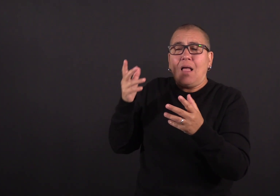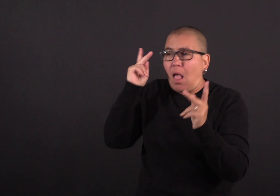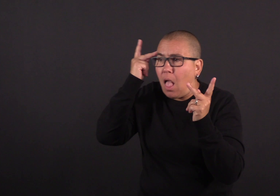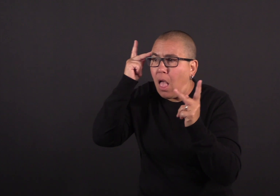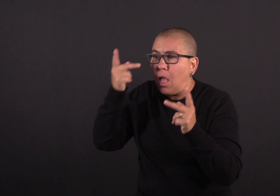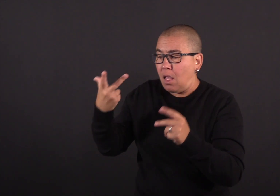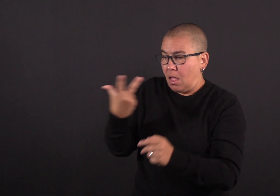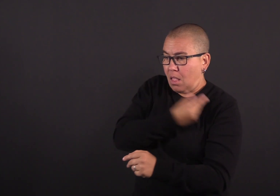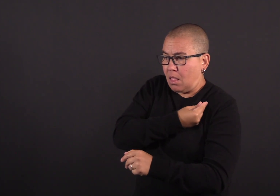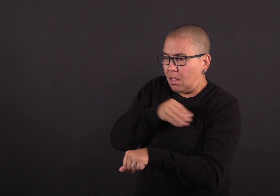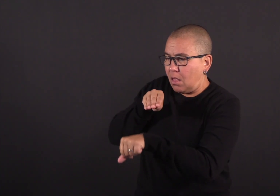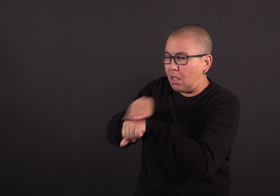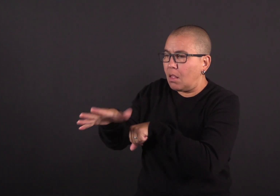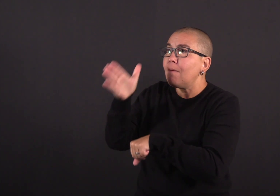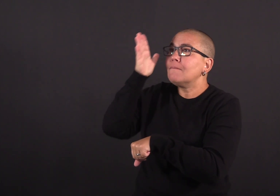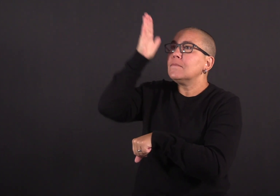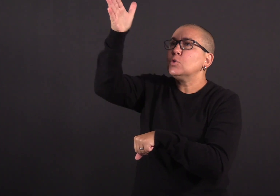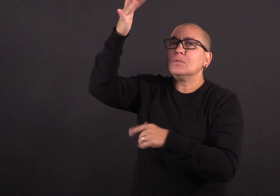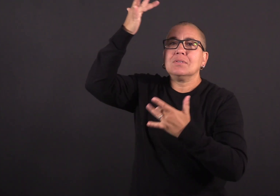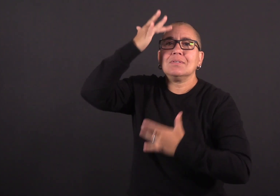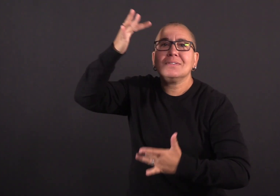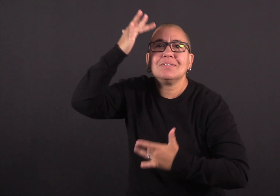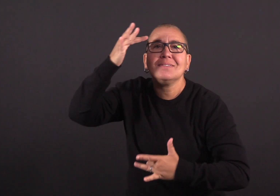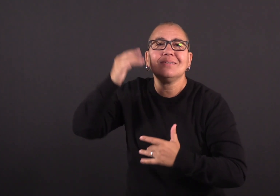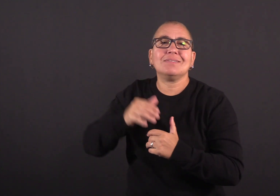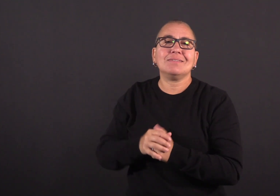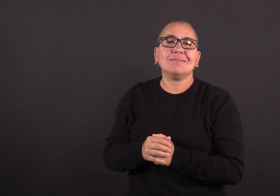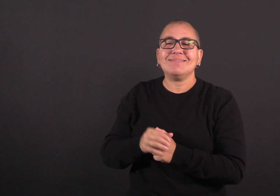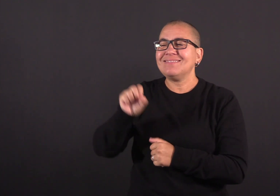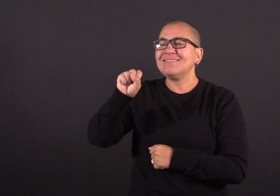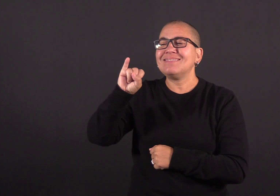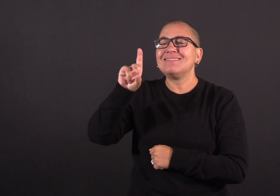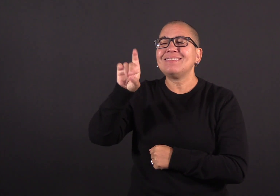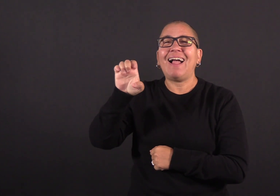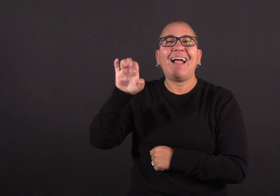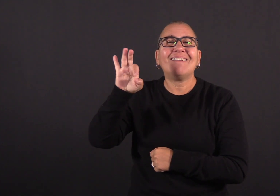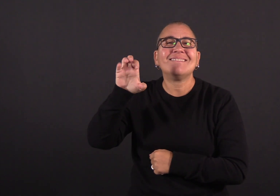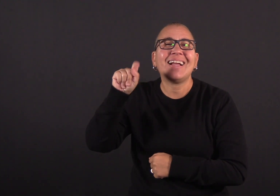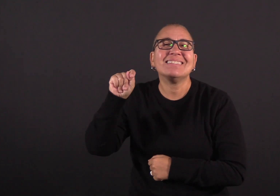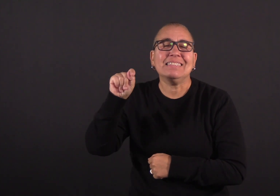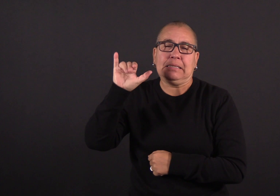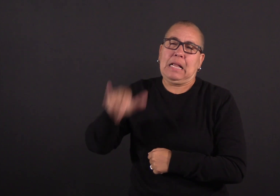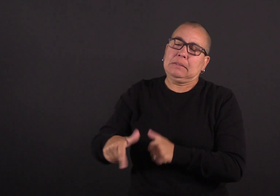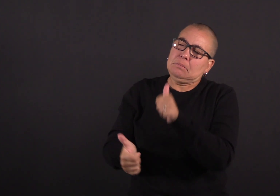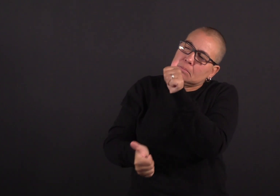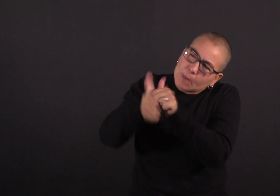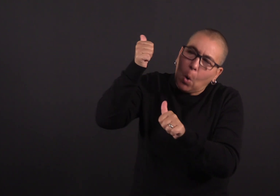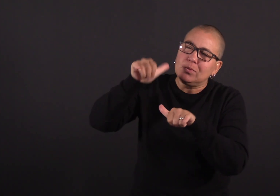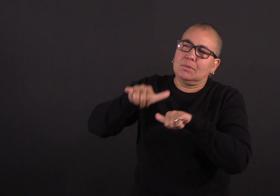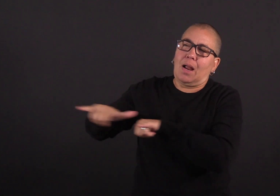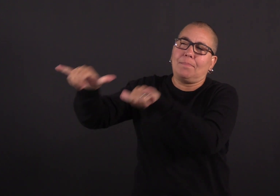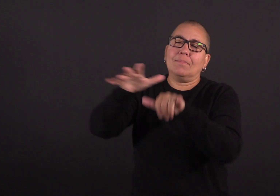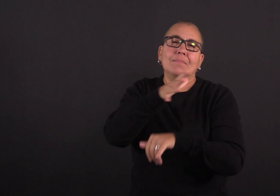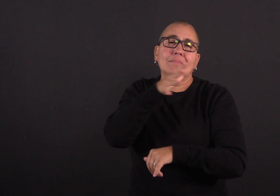She said she often has to walk parents through what certain vaccines are for,